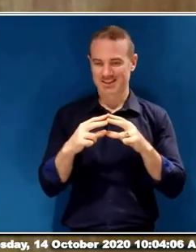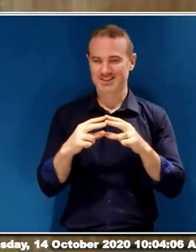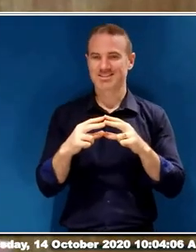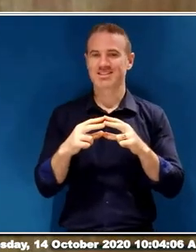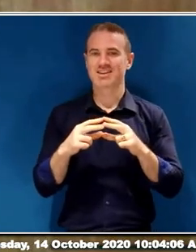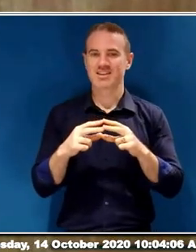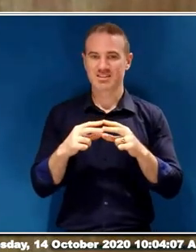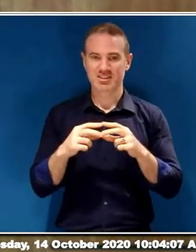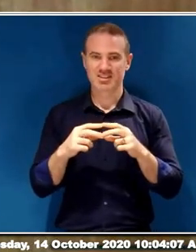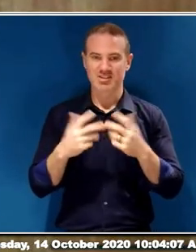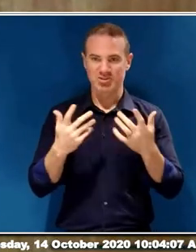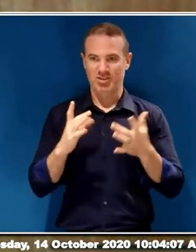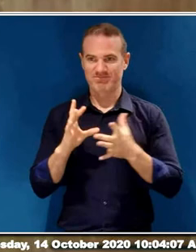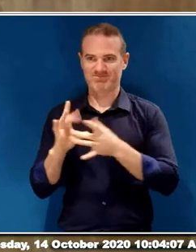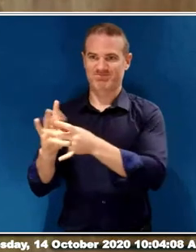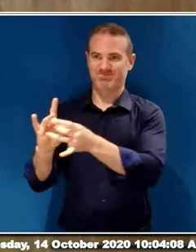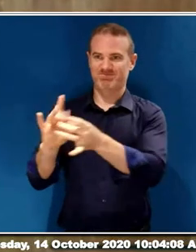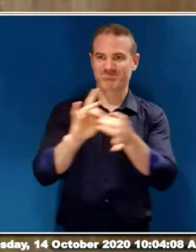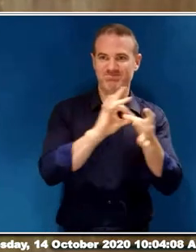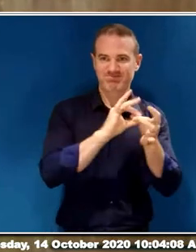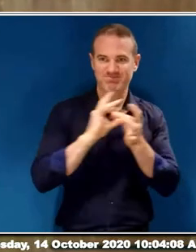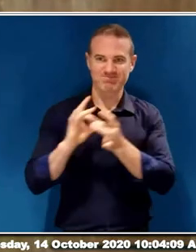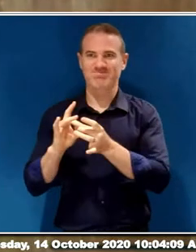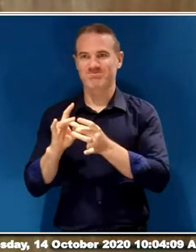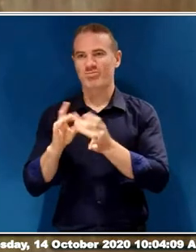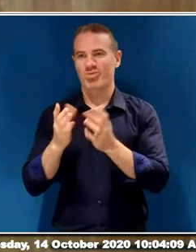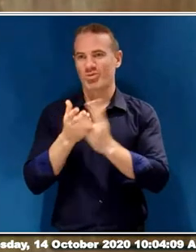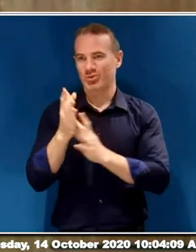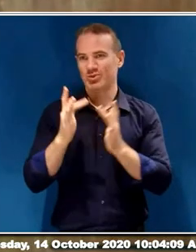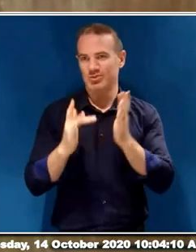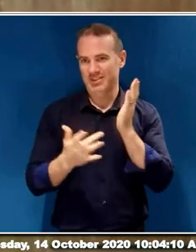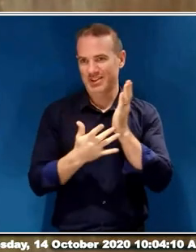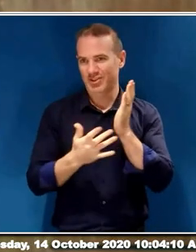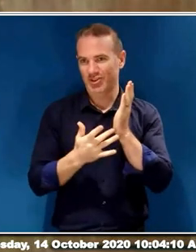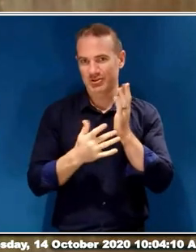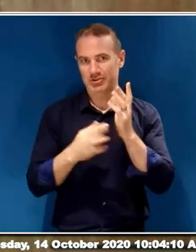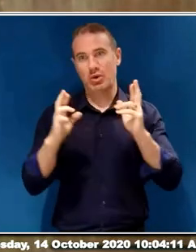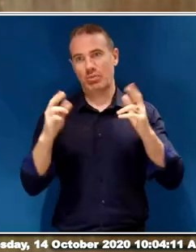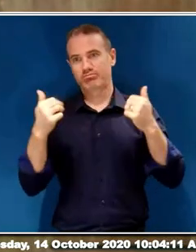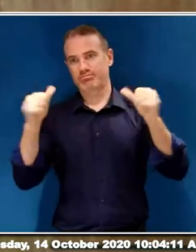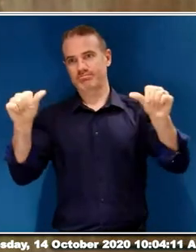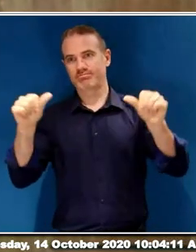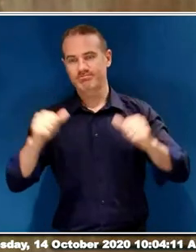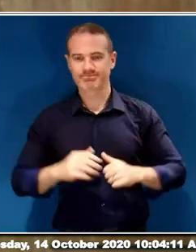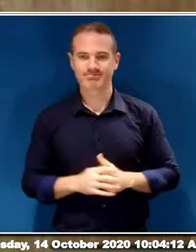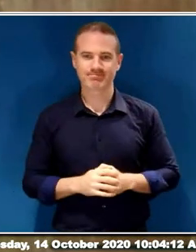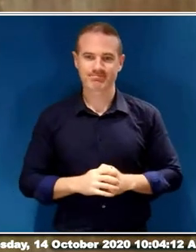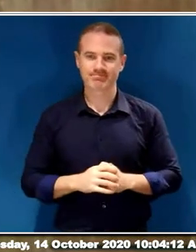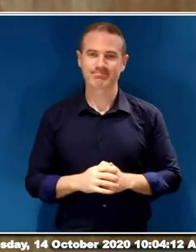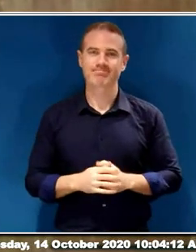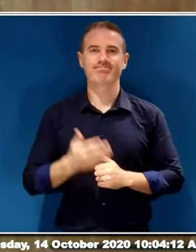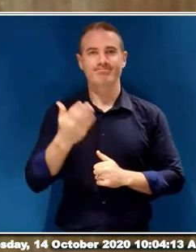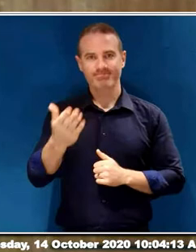all of the technology will work very effectively. Yes, Mr Fraser. Thank you, Commissioner.